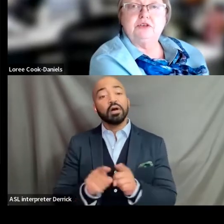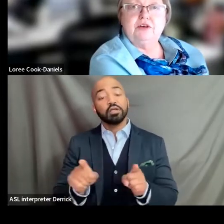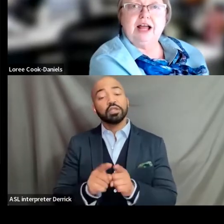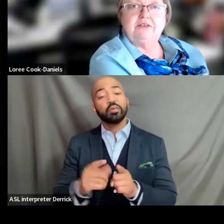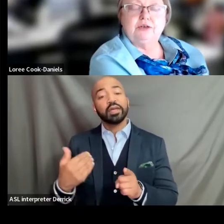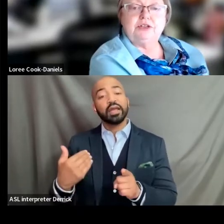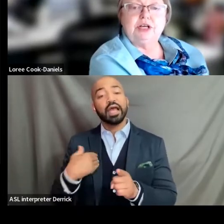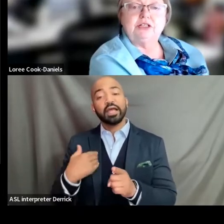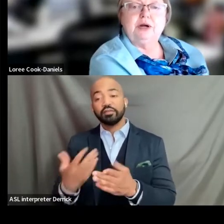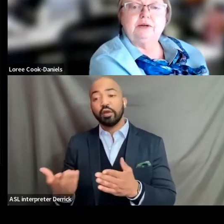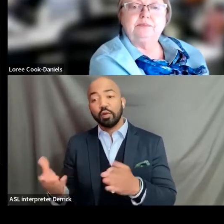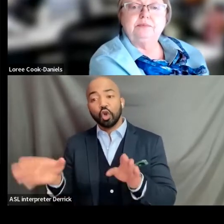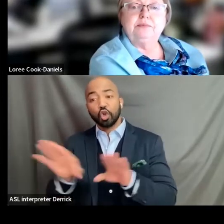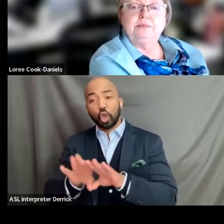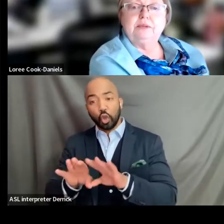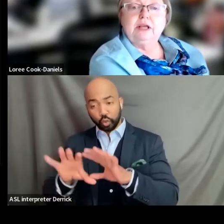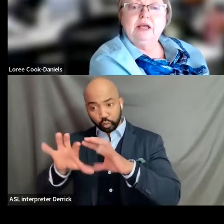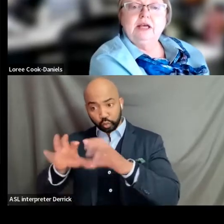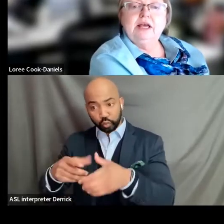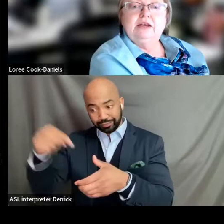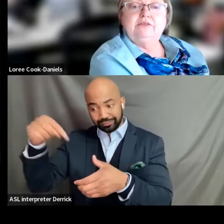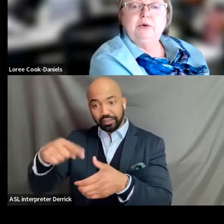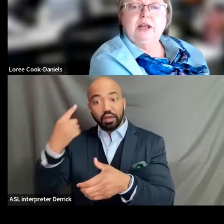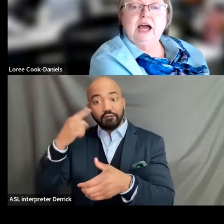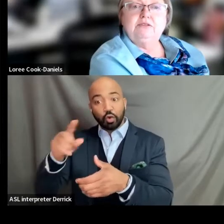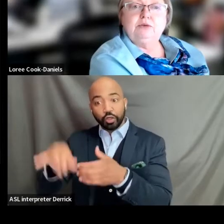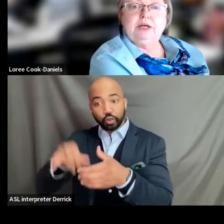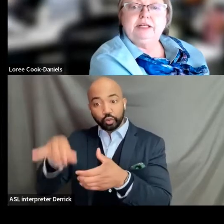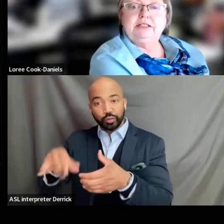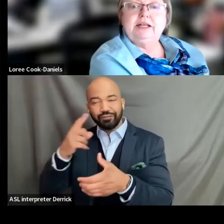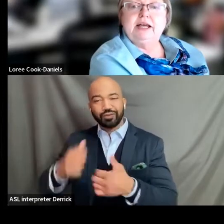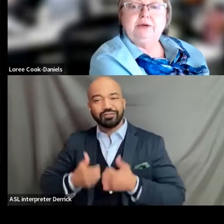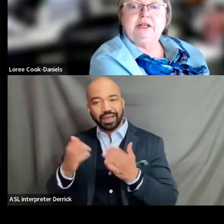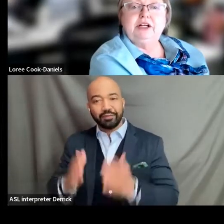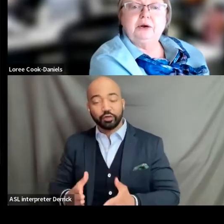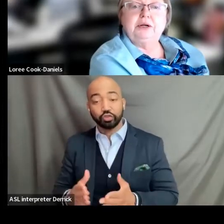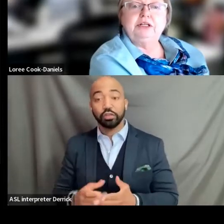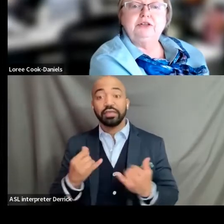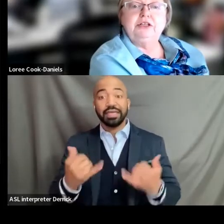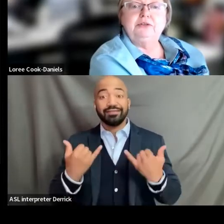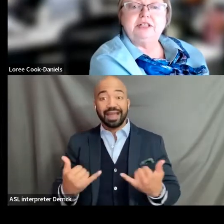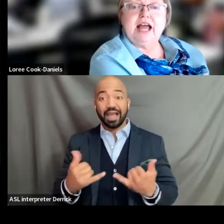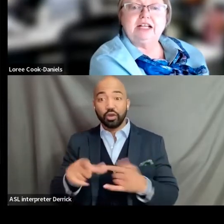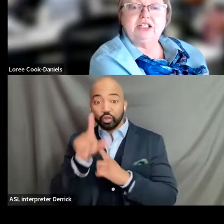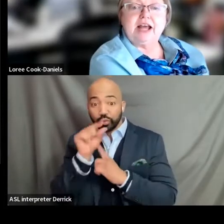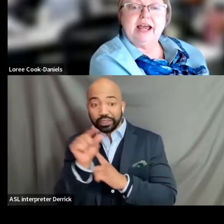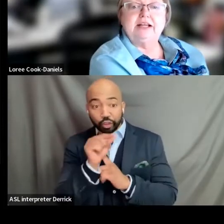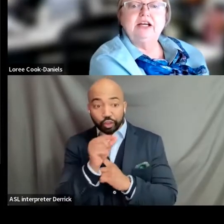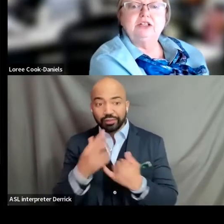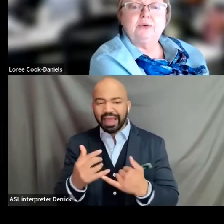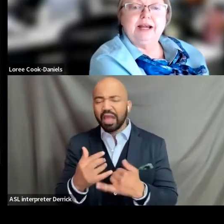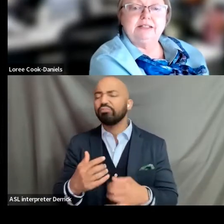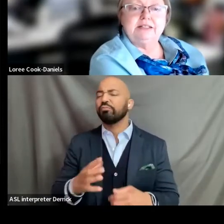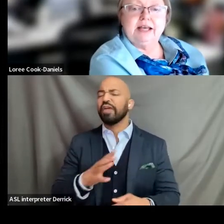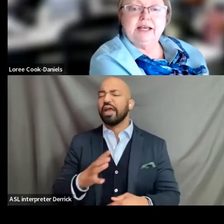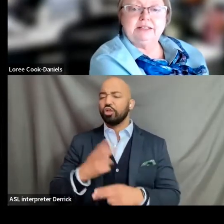for survivors as well. If you are live tweeting today, we'd encourage you to use the hashtag TransAces.